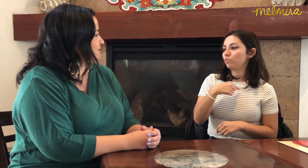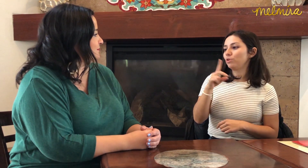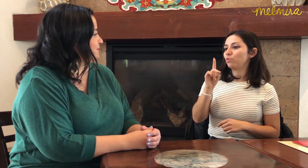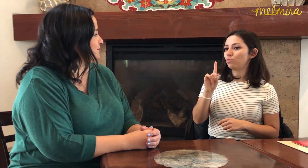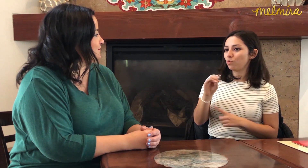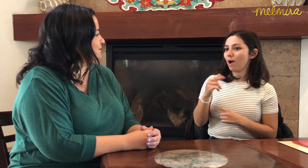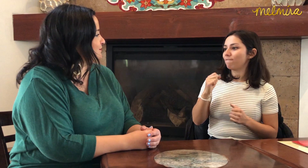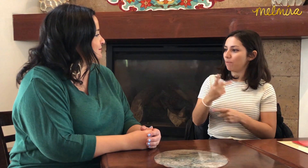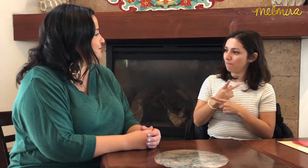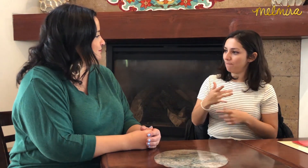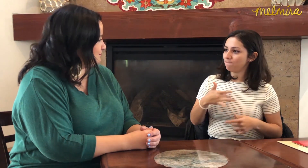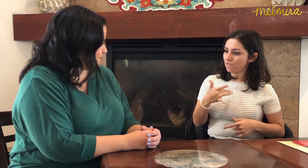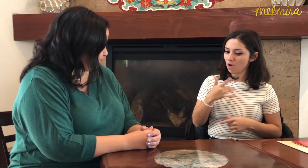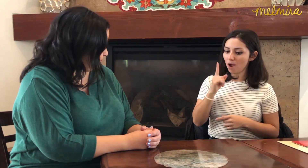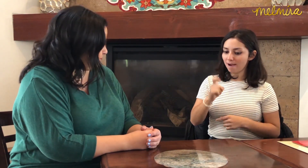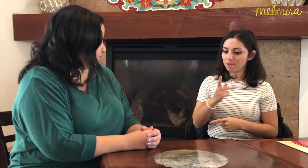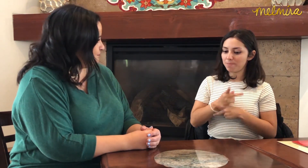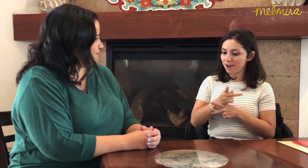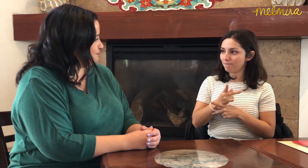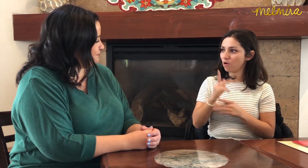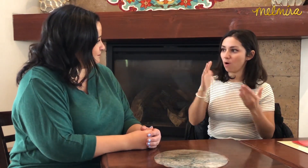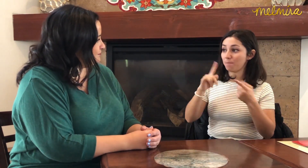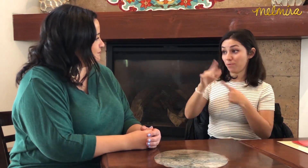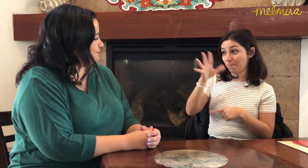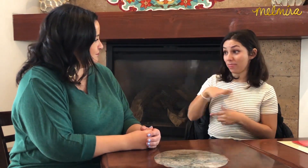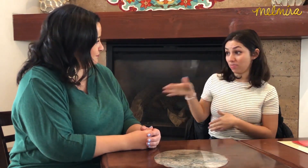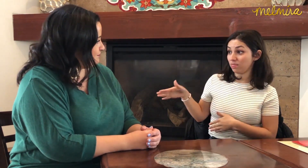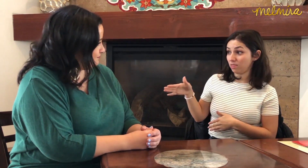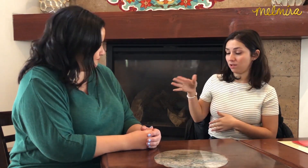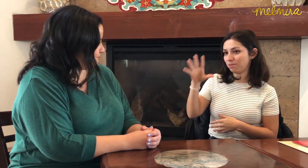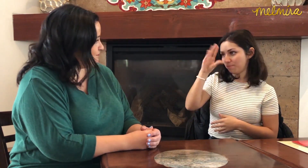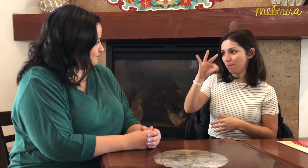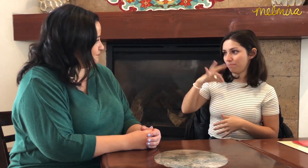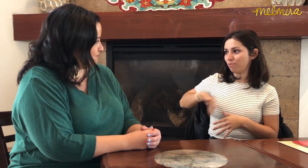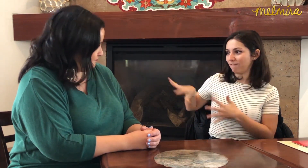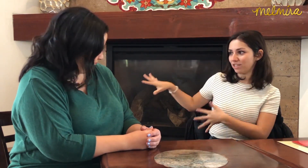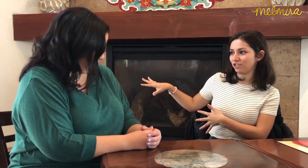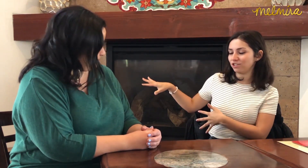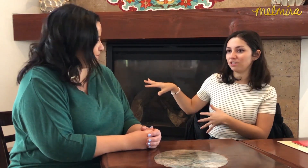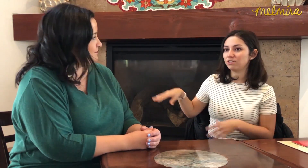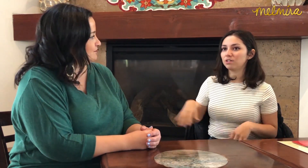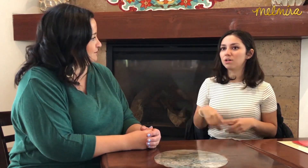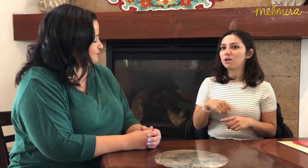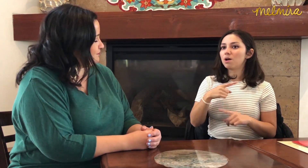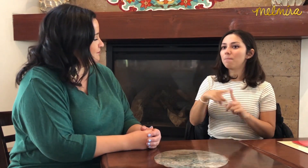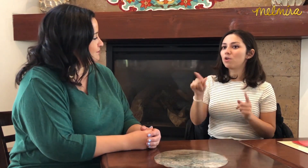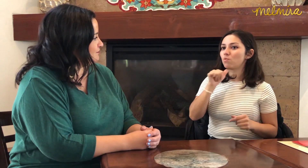Yes, we do feel that we have to be careful in comparison to men who have certain privileges,